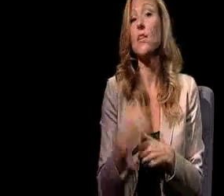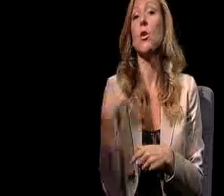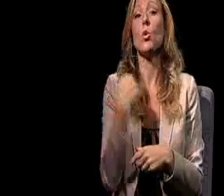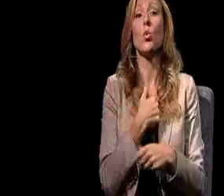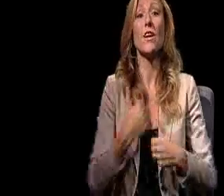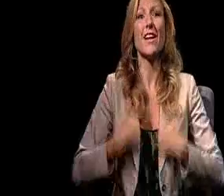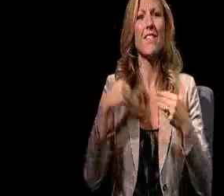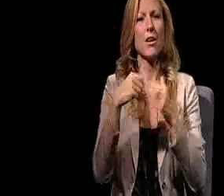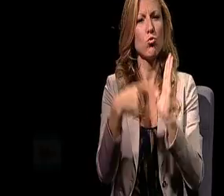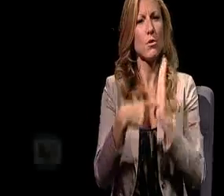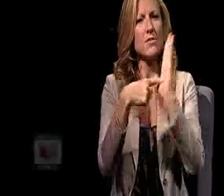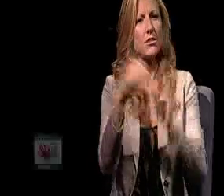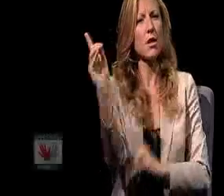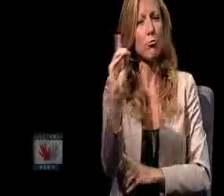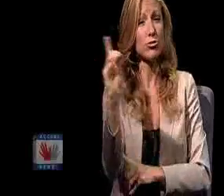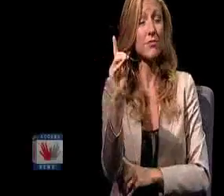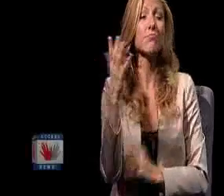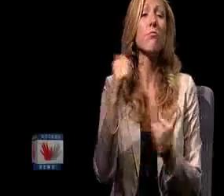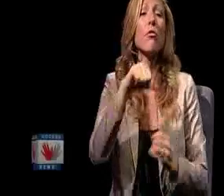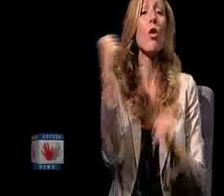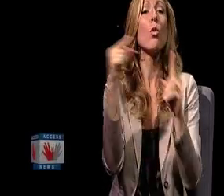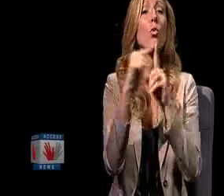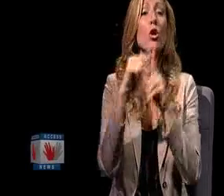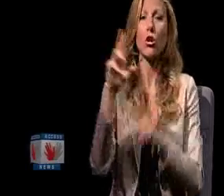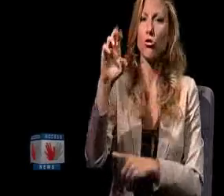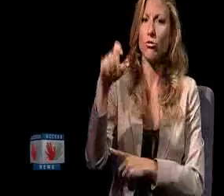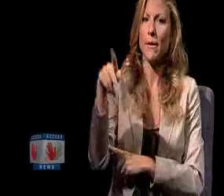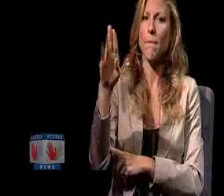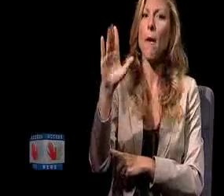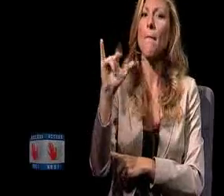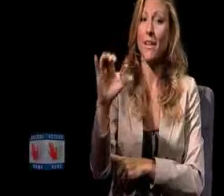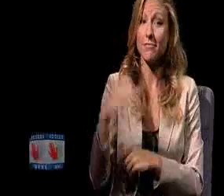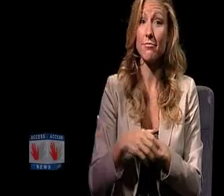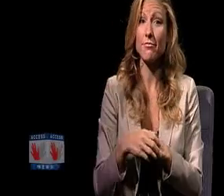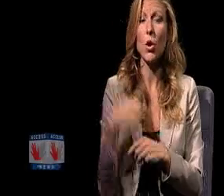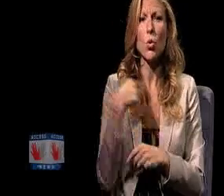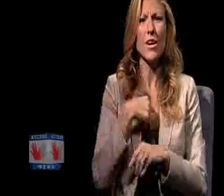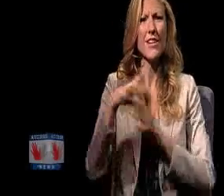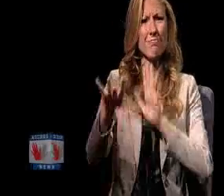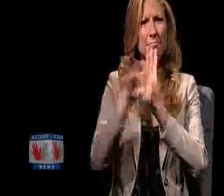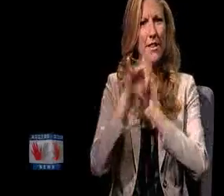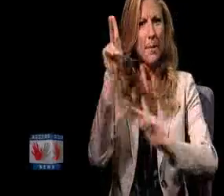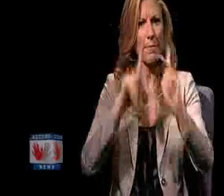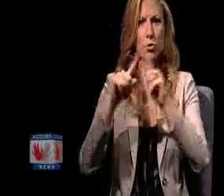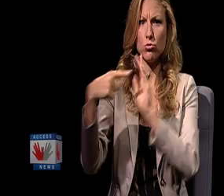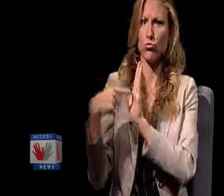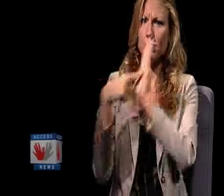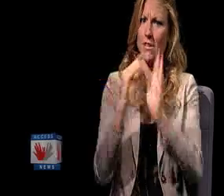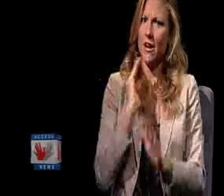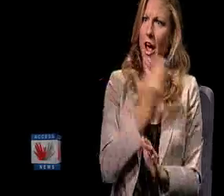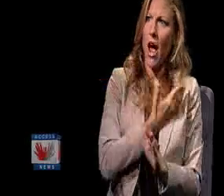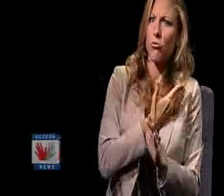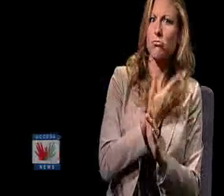what role our government should play in our lives. We live in a representative democracy known as a republic,